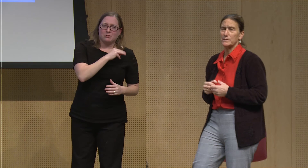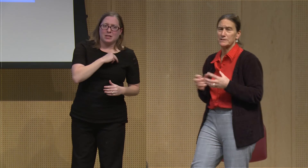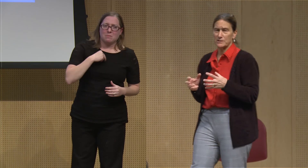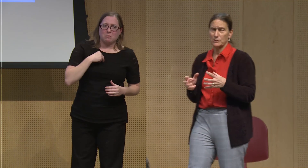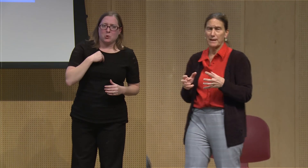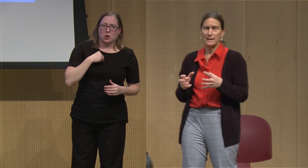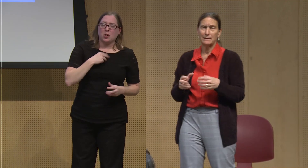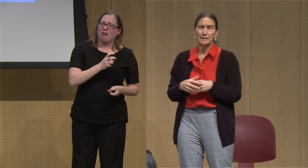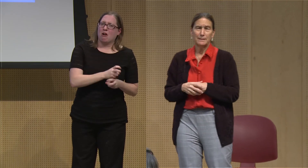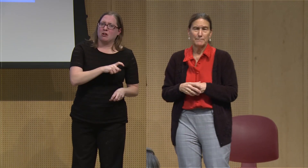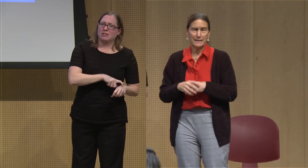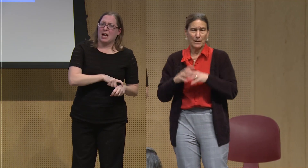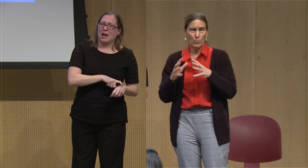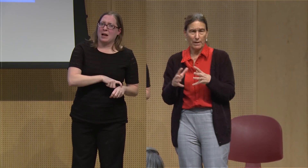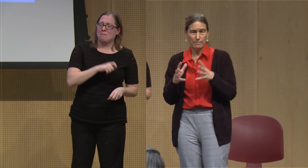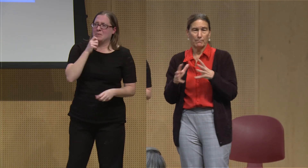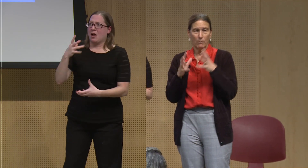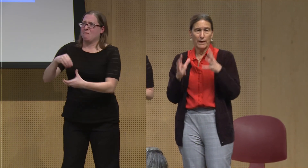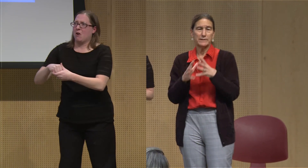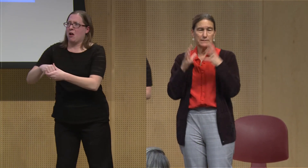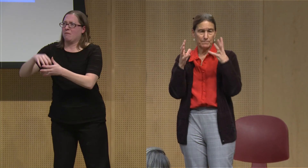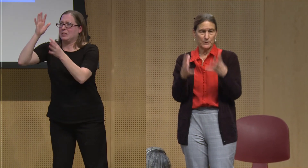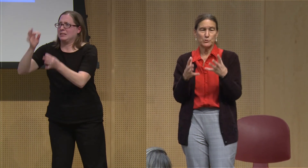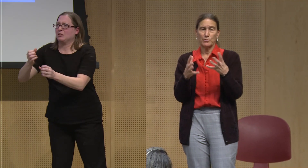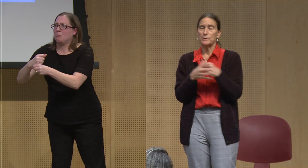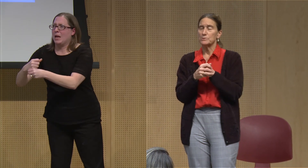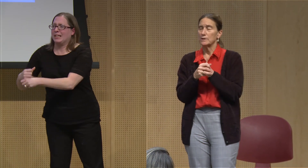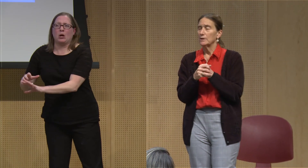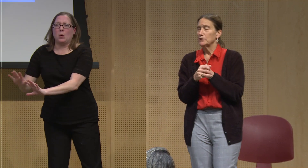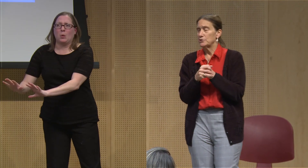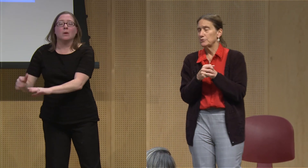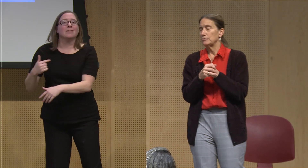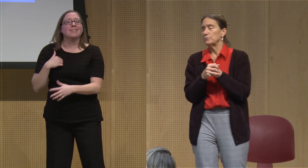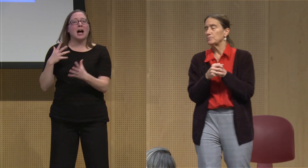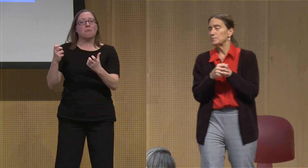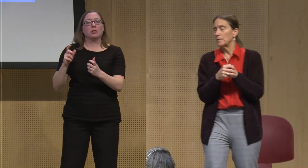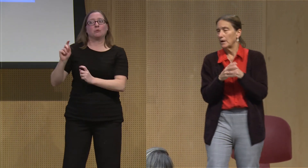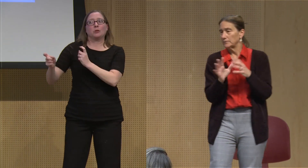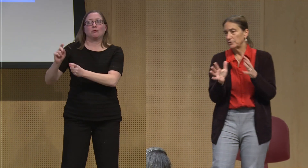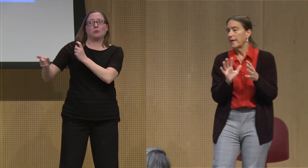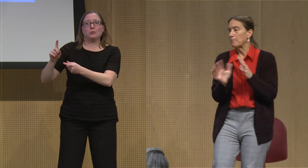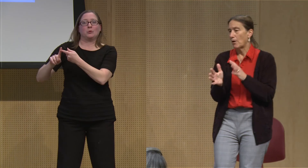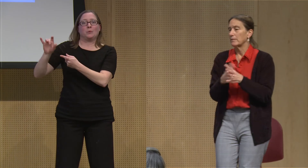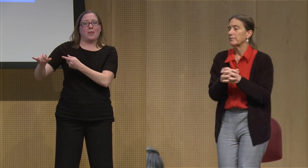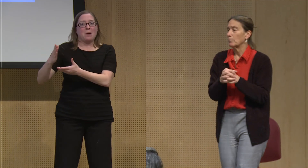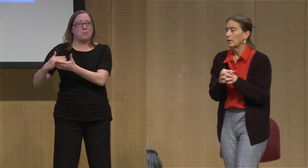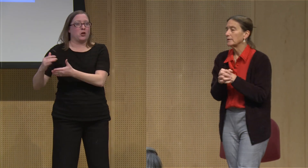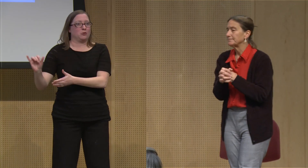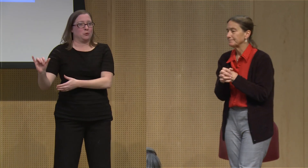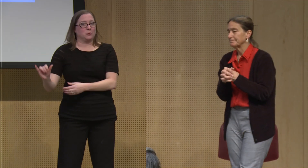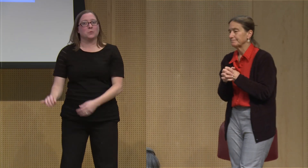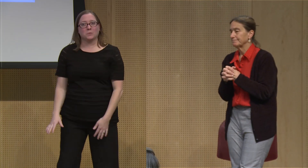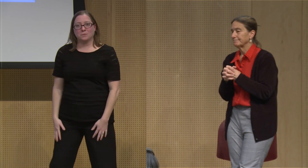WITH THE DECISION-MAKING BECAUSE I--I WANTED TO CONTRIBUTE TO--UH, TO THAT PART OF THE WORK.